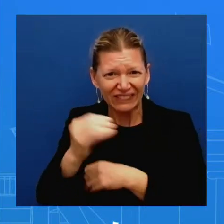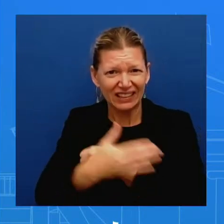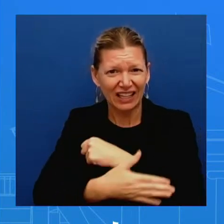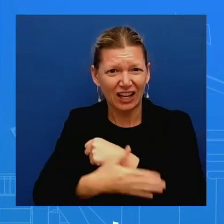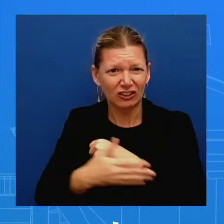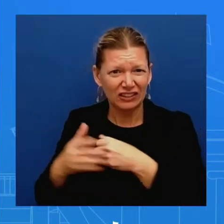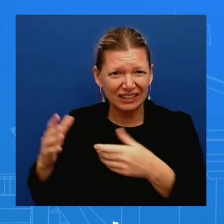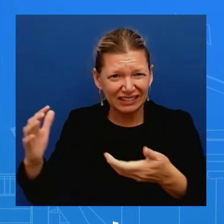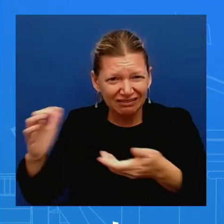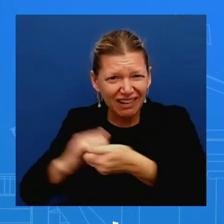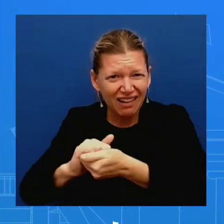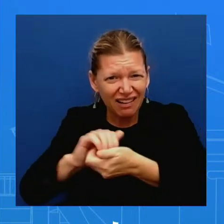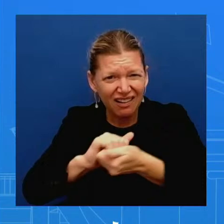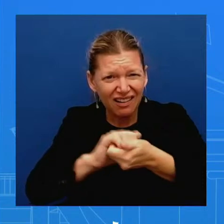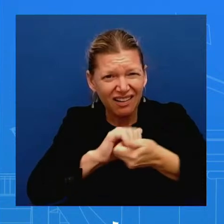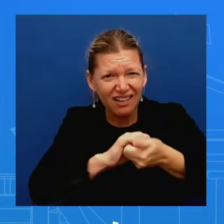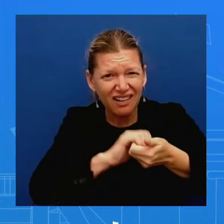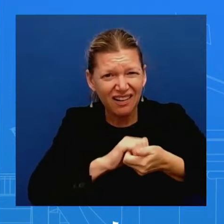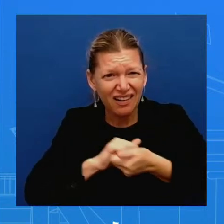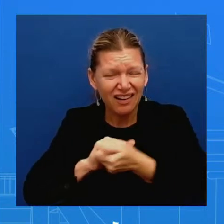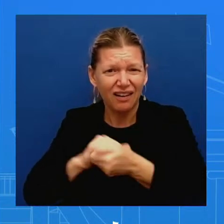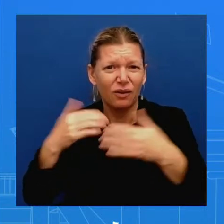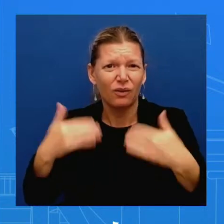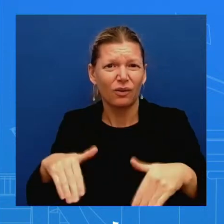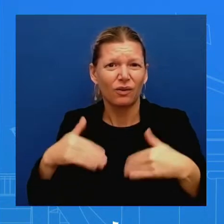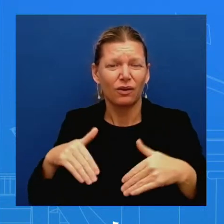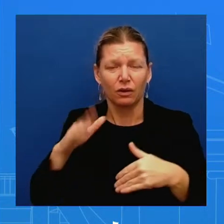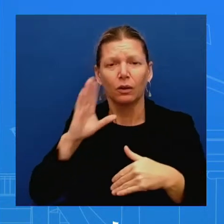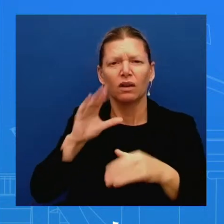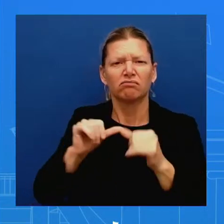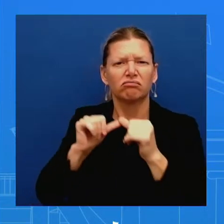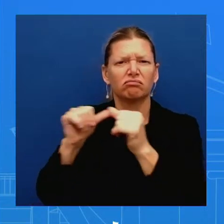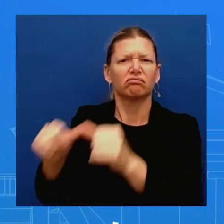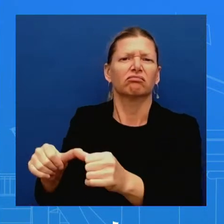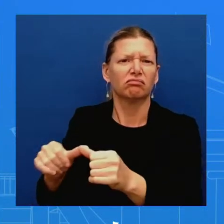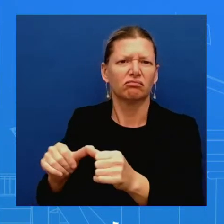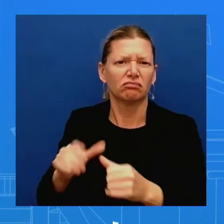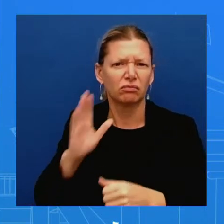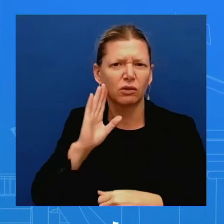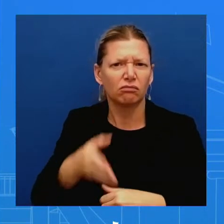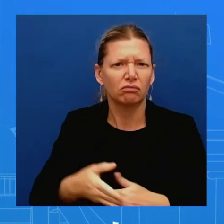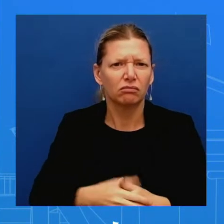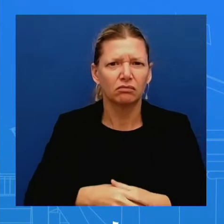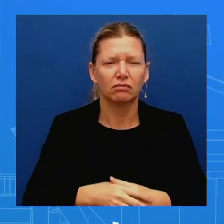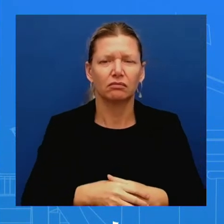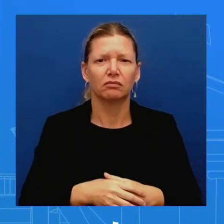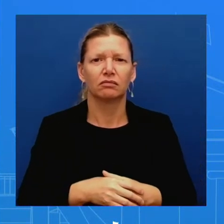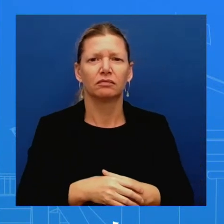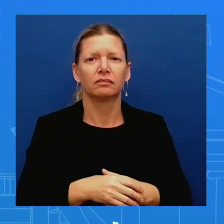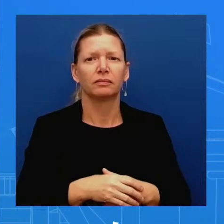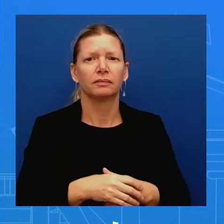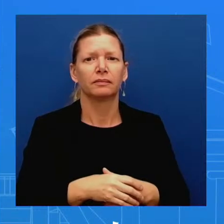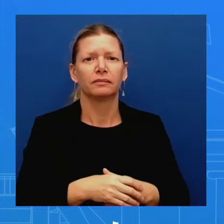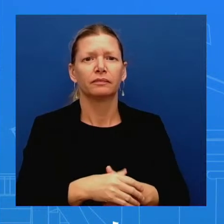Go ahead. The Press: Thank you, Karine. Republican Senator Mitt Romney said in an interview overnight that he believes that President Biden